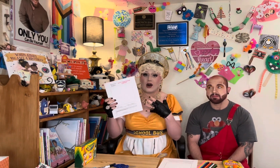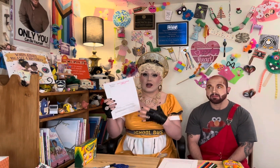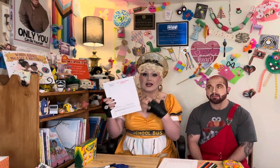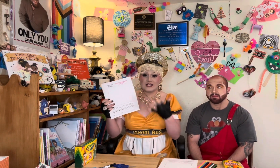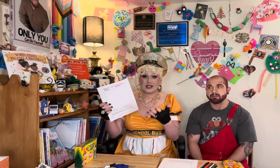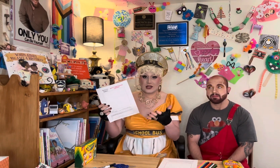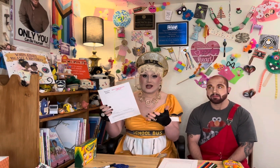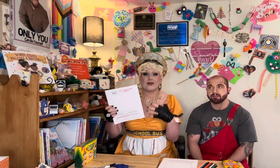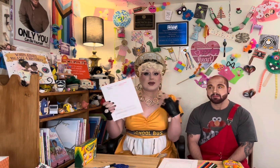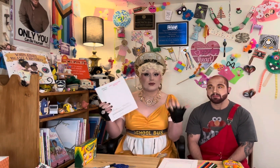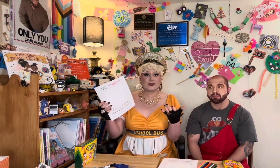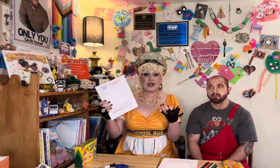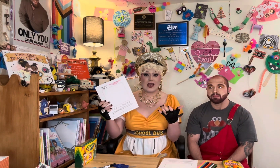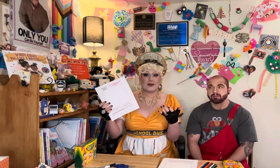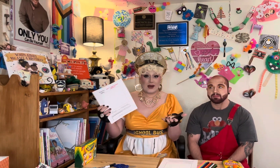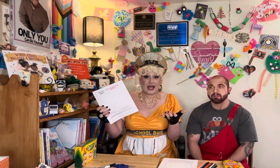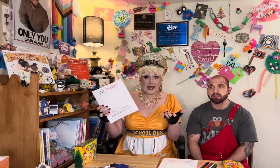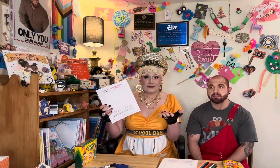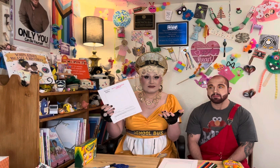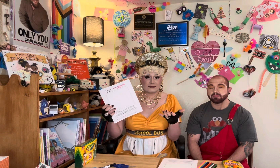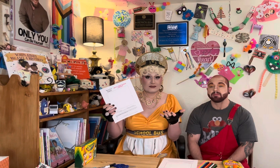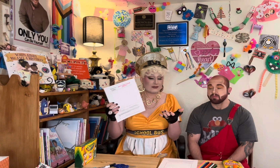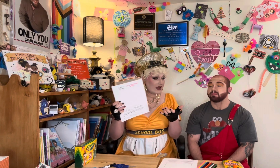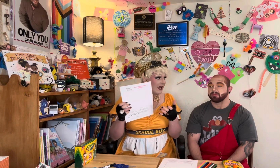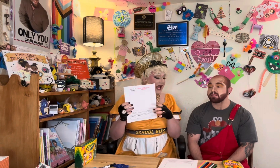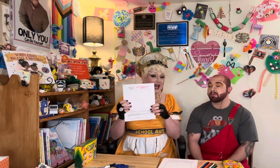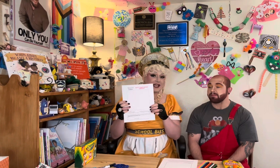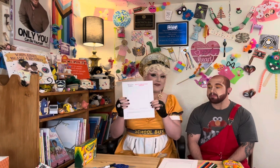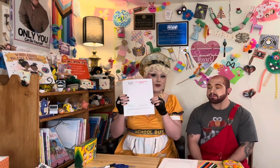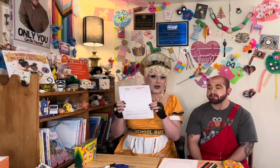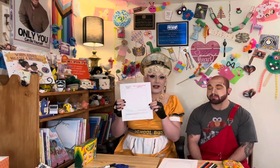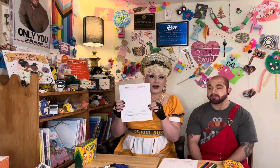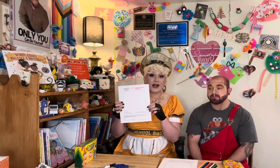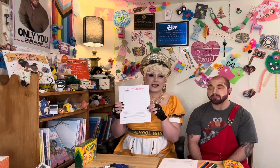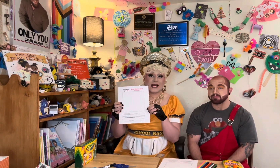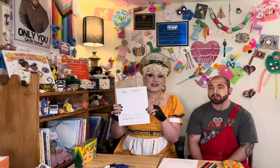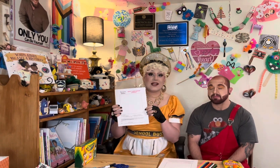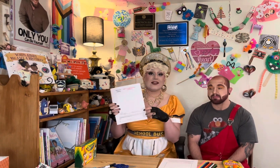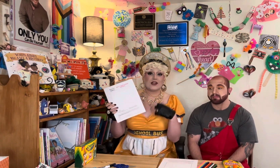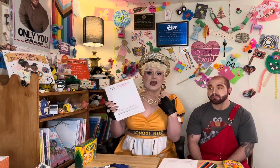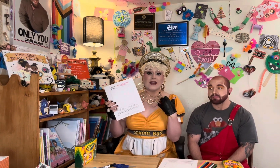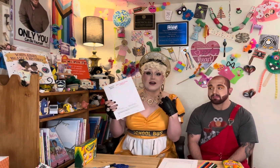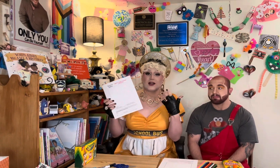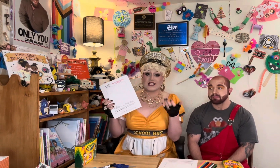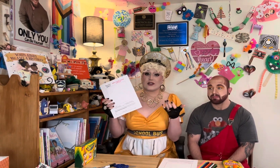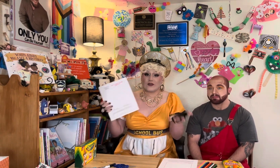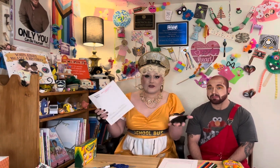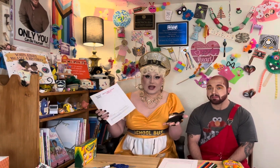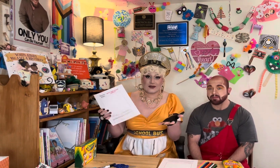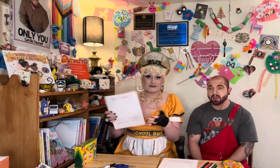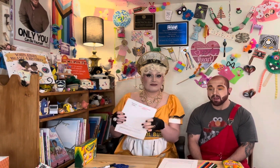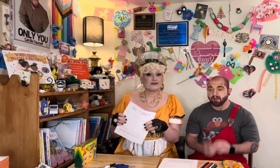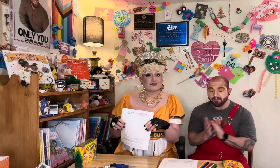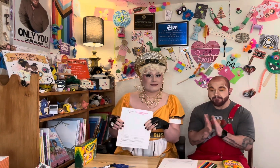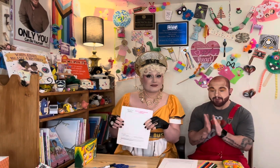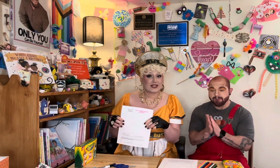on a T-shirt. And people can buy it. And if you win the contest, then you get a t-shirt for free. That's